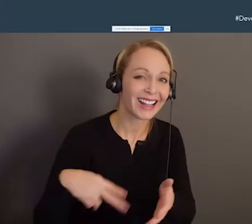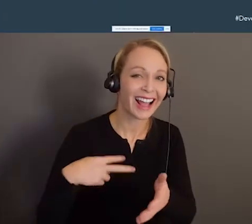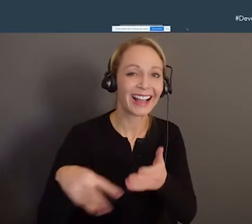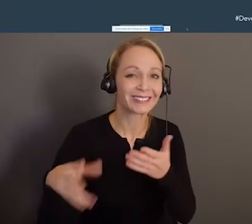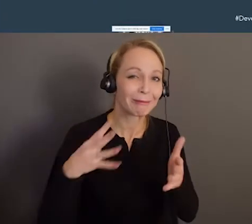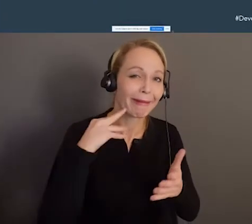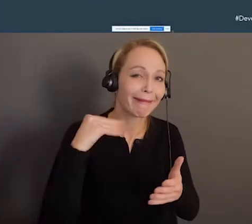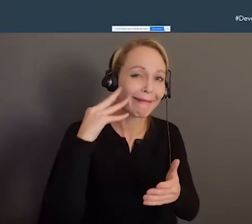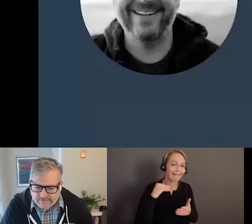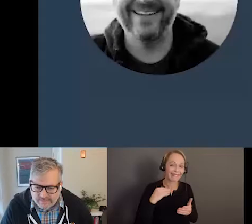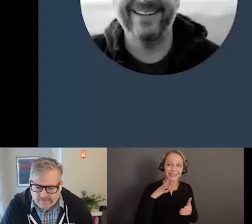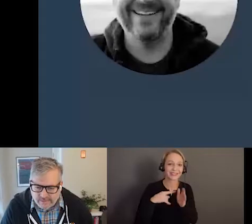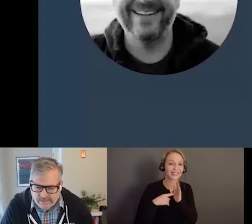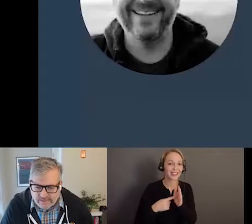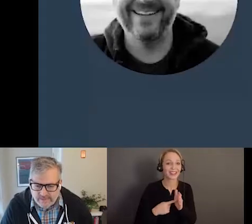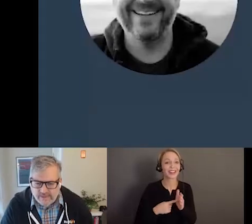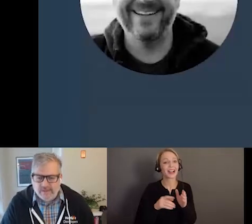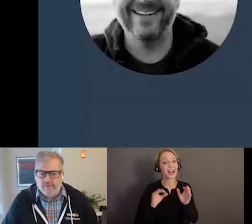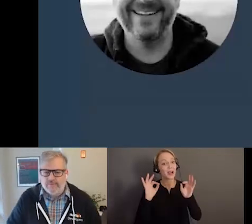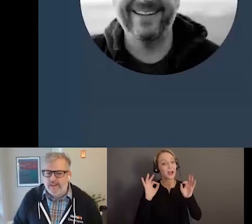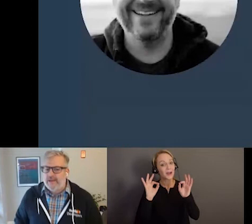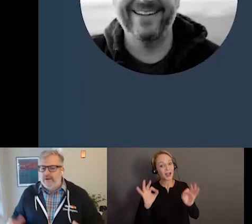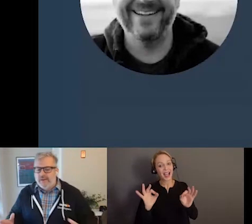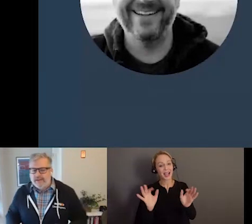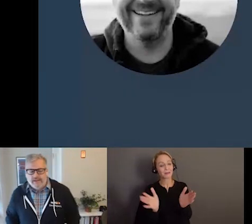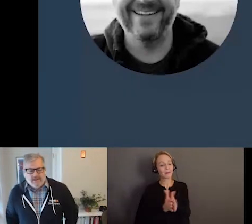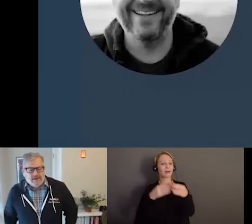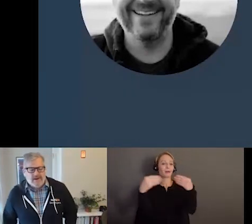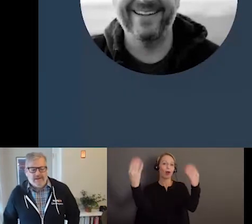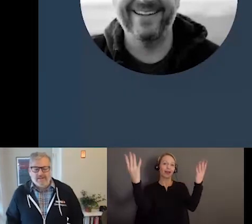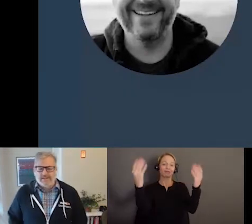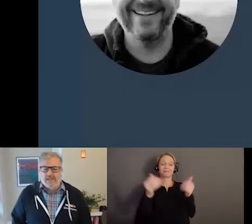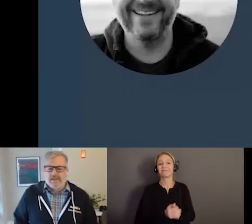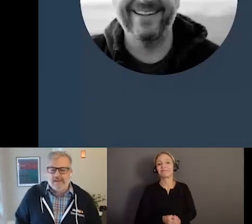OKAY.